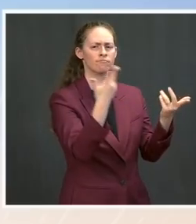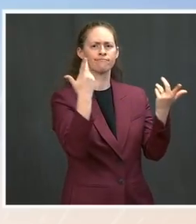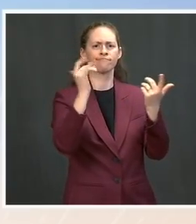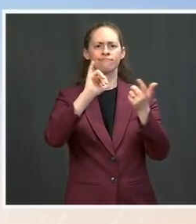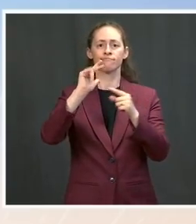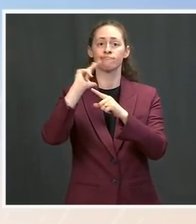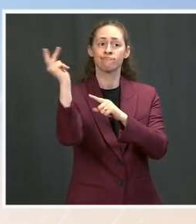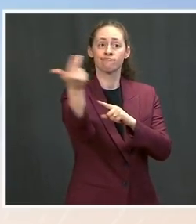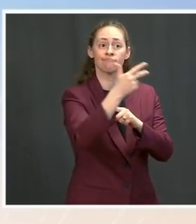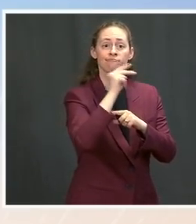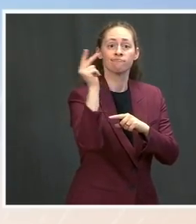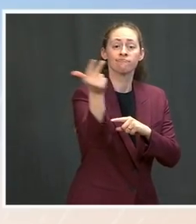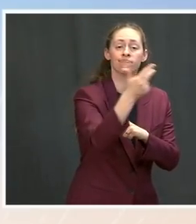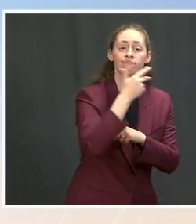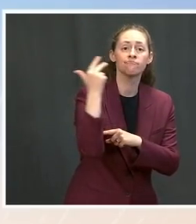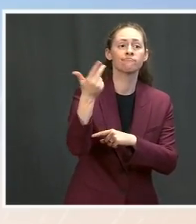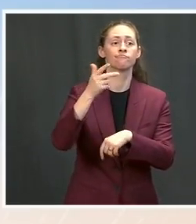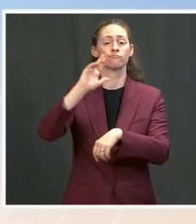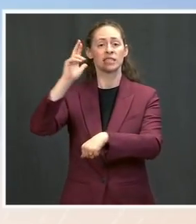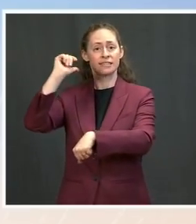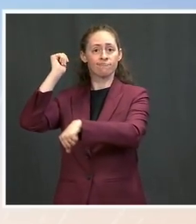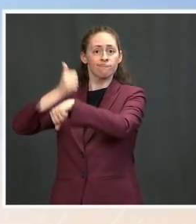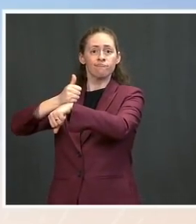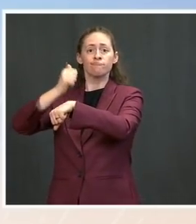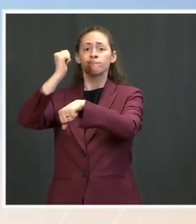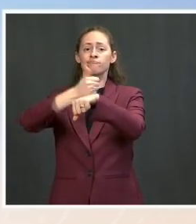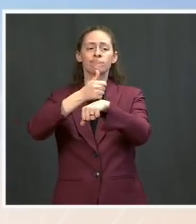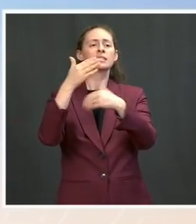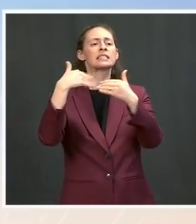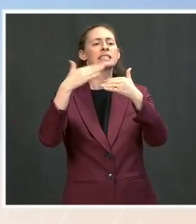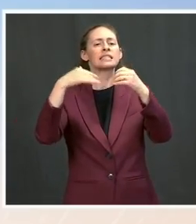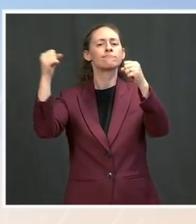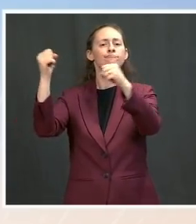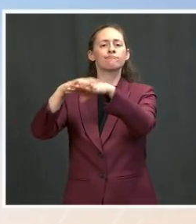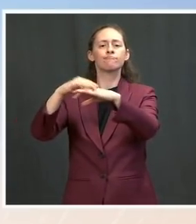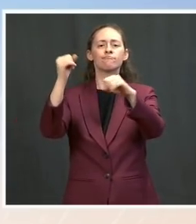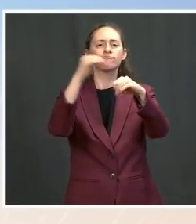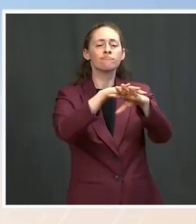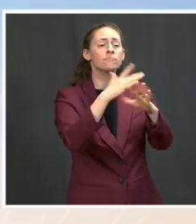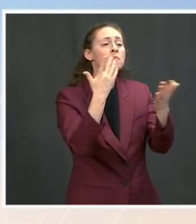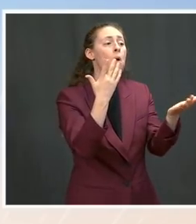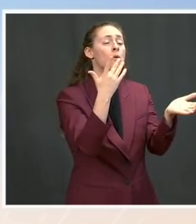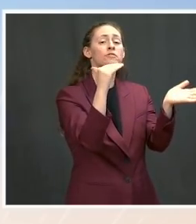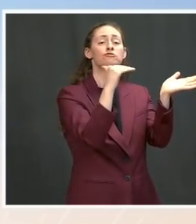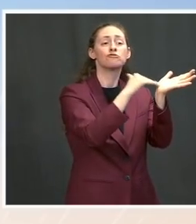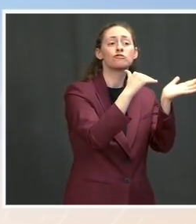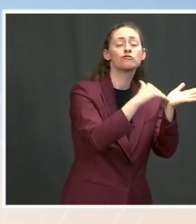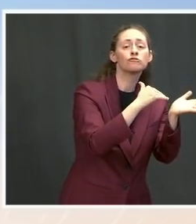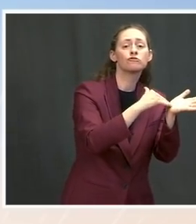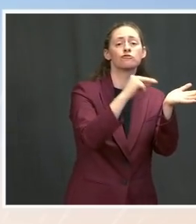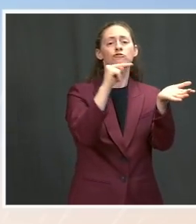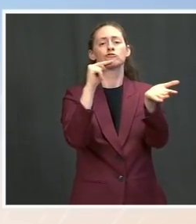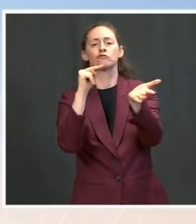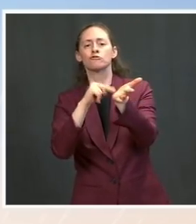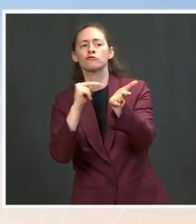partnering with primary fair- -- care physicians, local doctors, et cetera; but also why we anoun- --